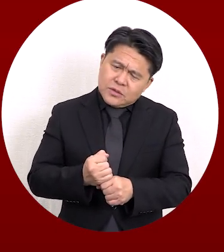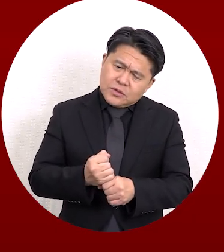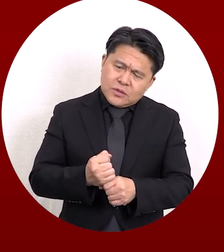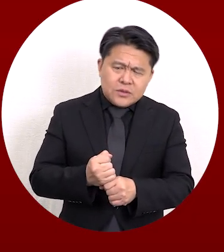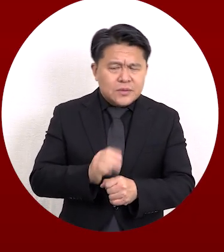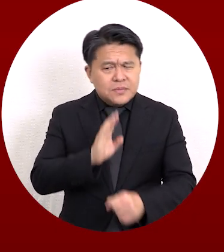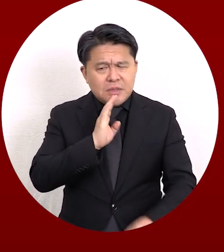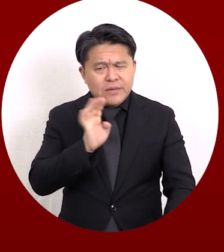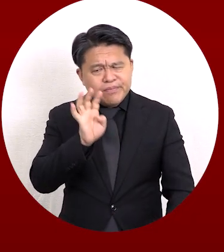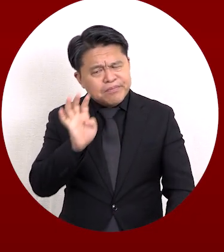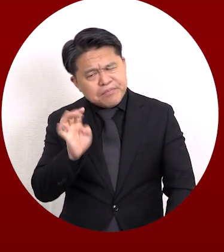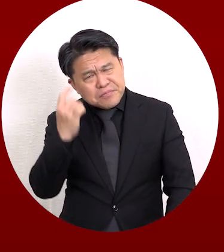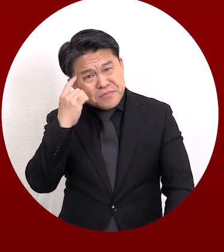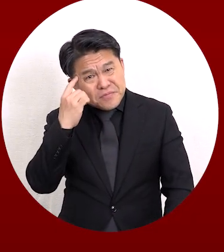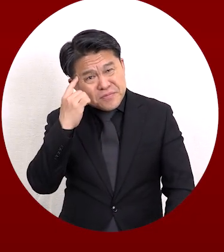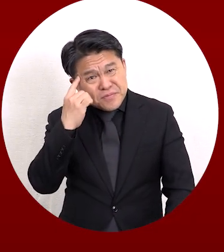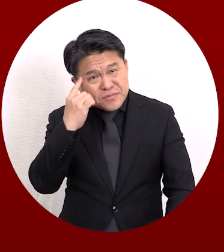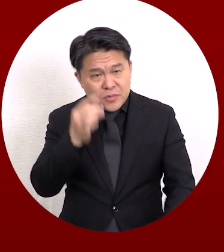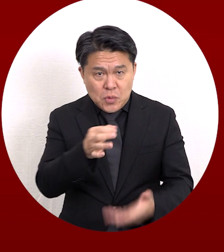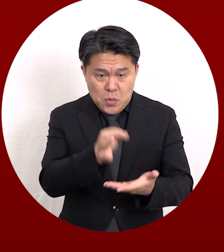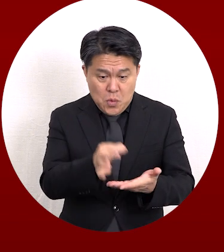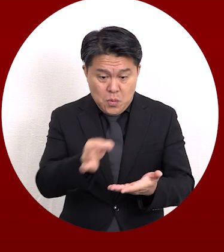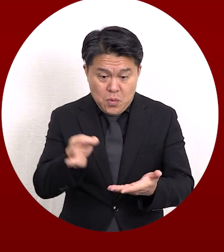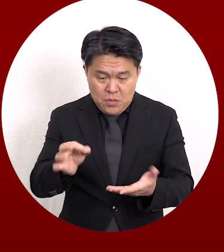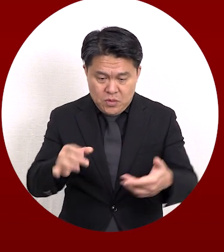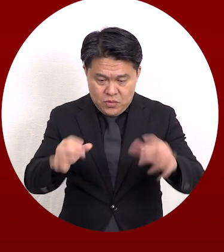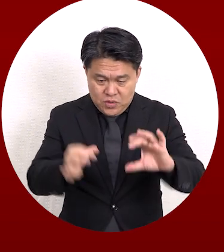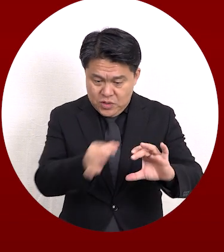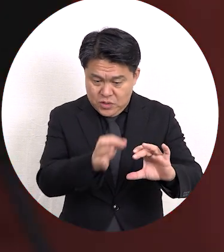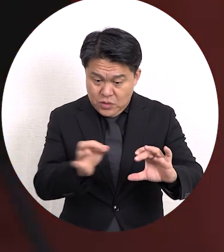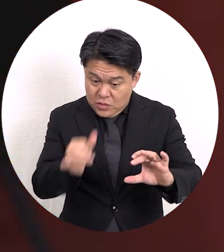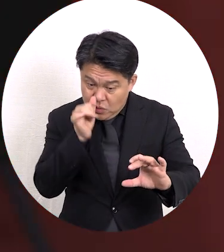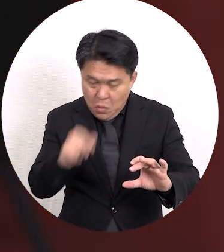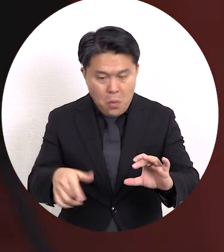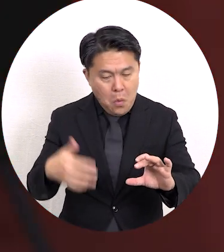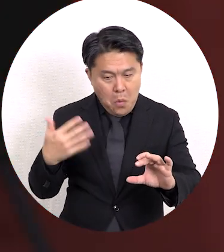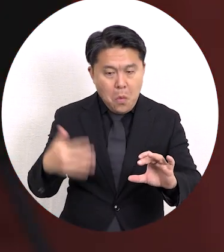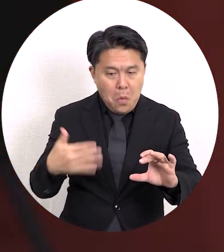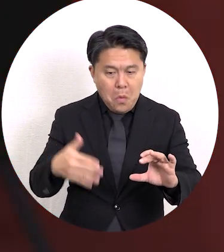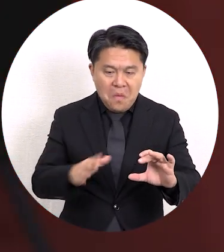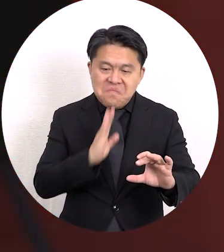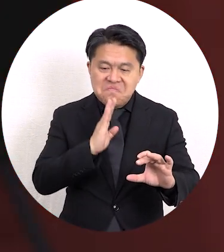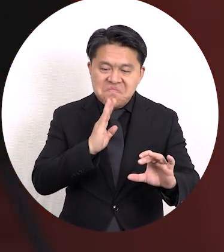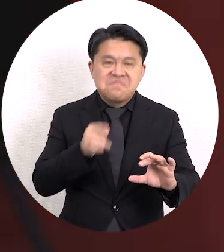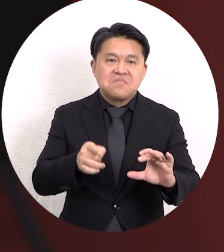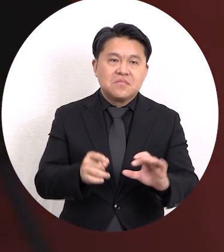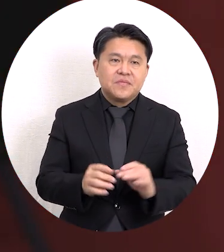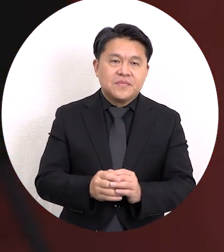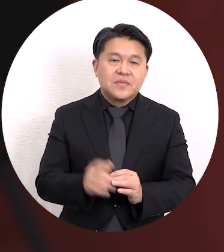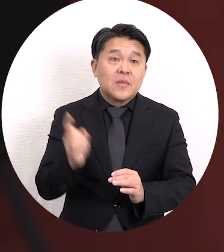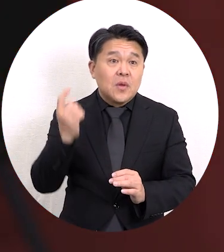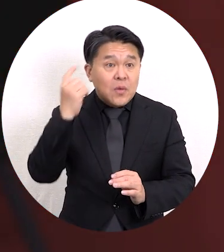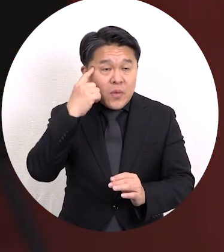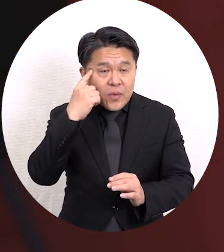as the holes are neatly arranged, and there are holes on the back as well. In order to produce higher-pitched sounds,